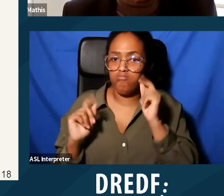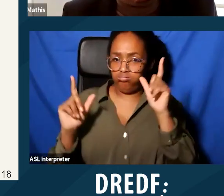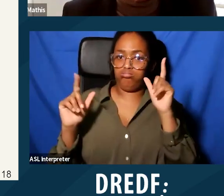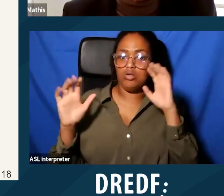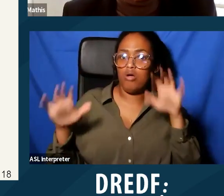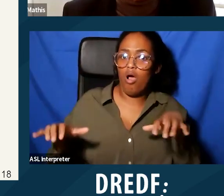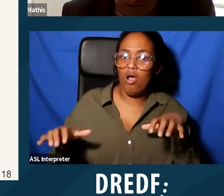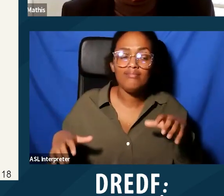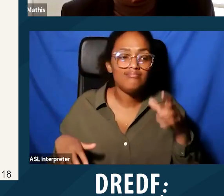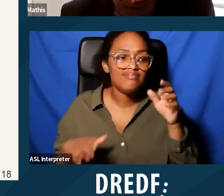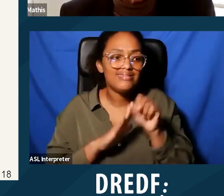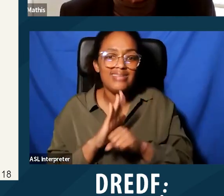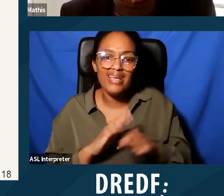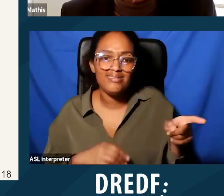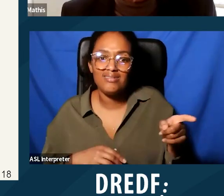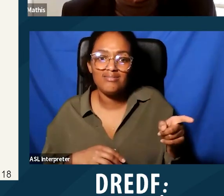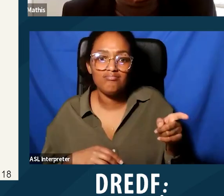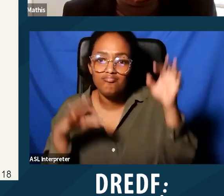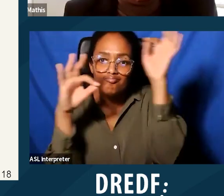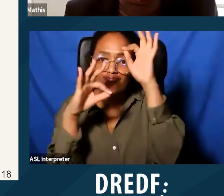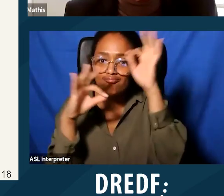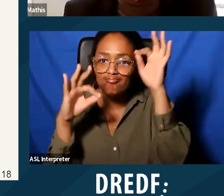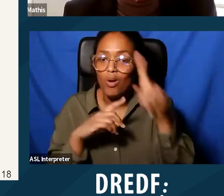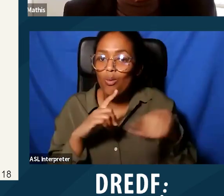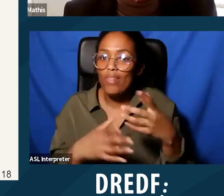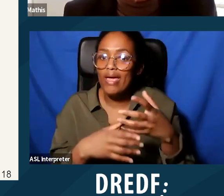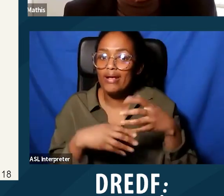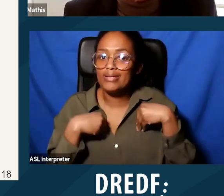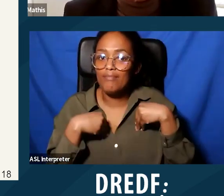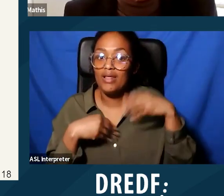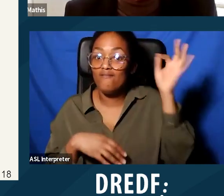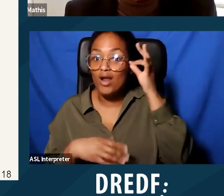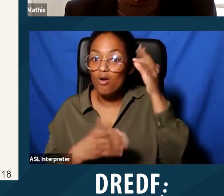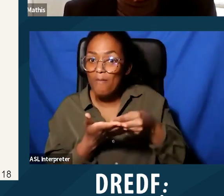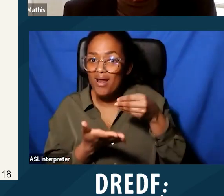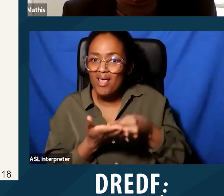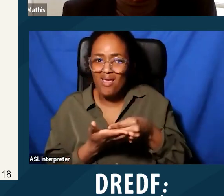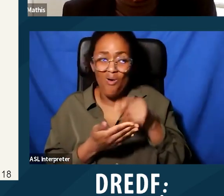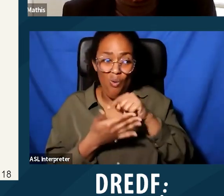They say it's a surprise to states; that states wouldn't really have any idea when